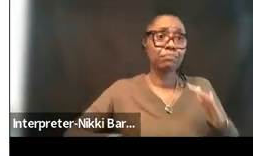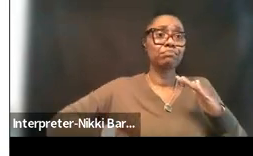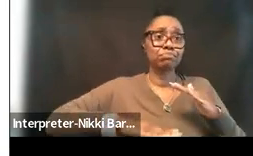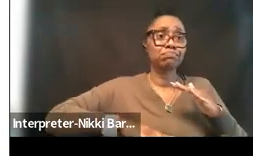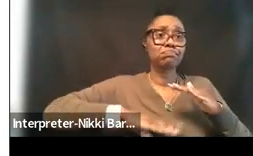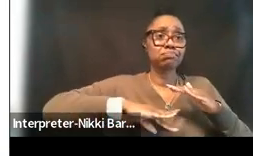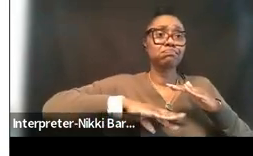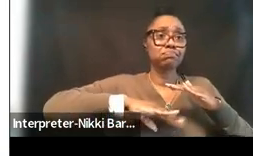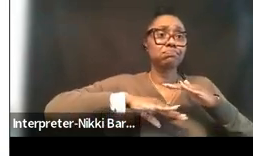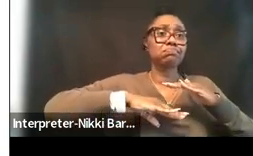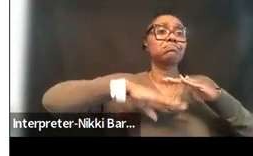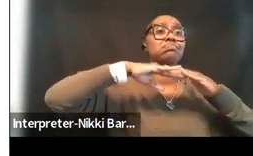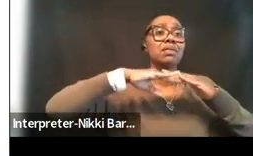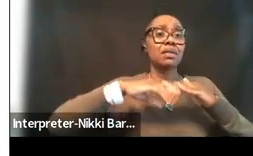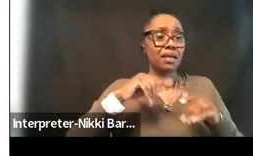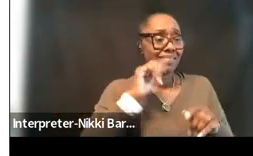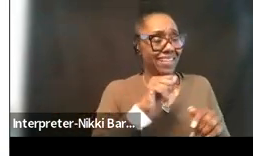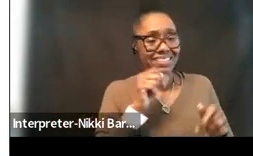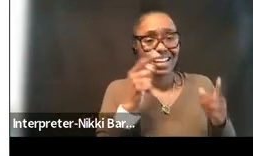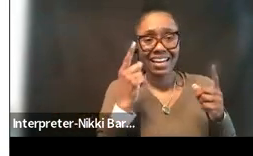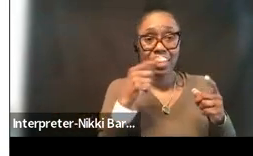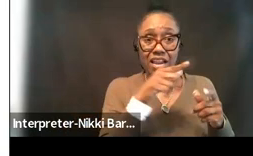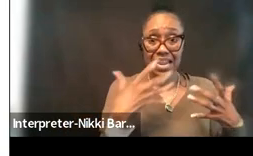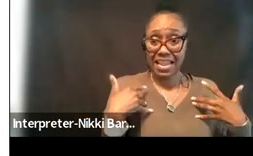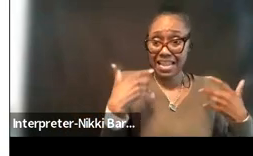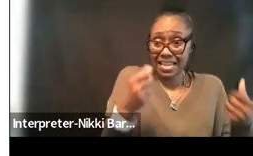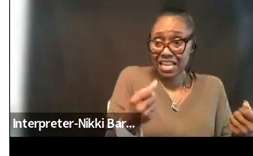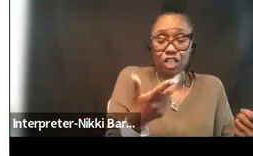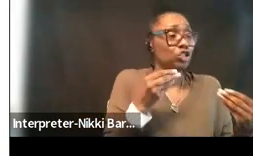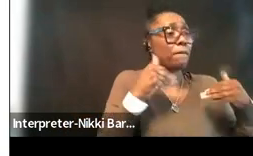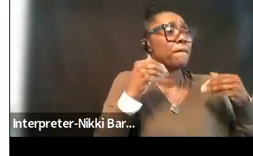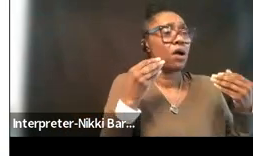This is not how healing really happens. To just try and move on and act like this. Event didn't occur.